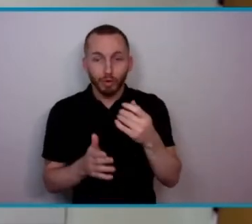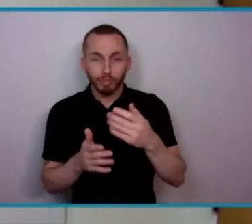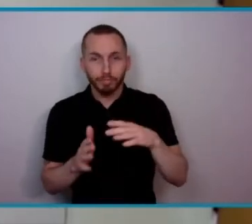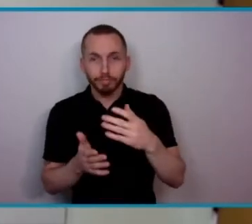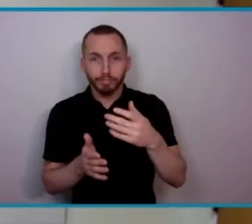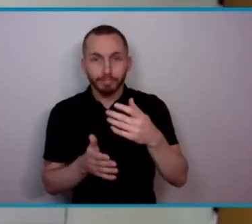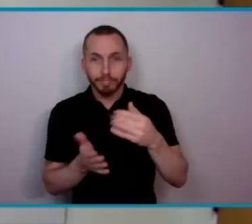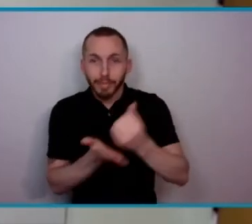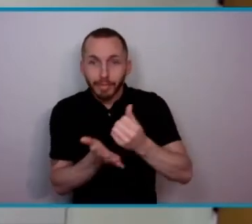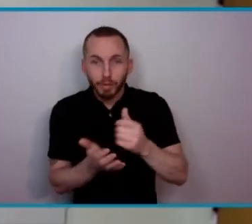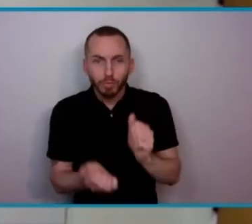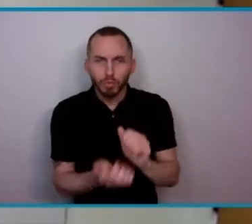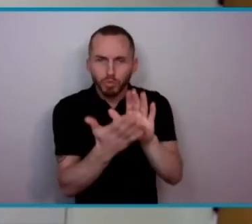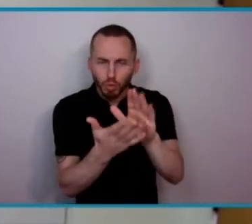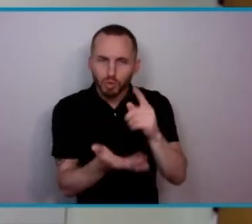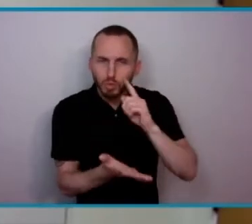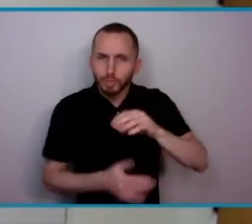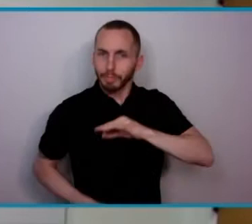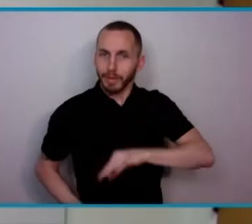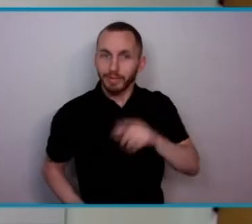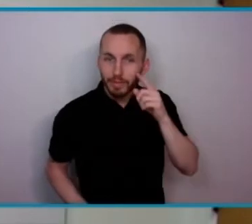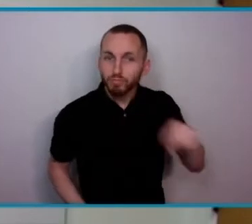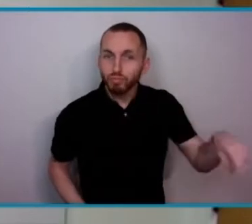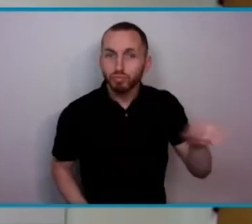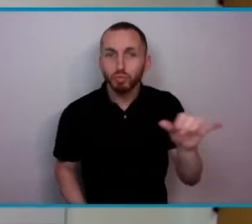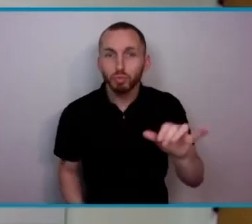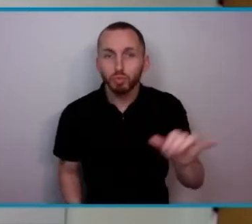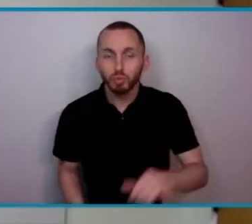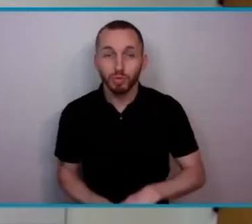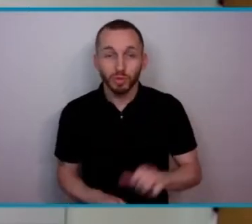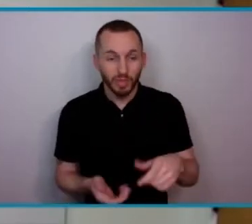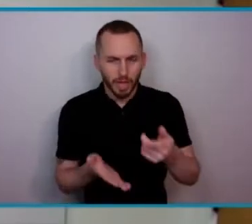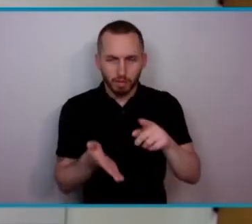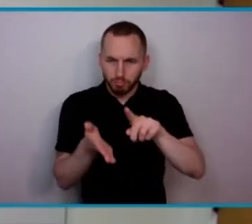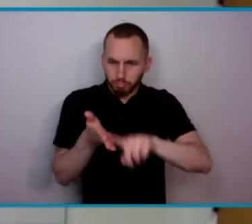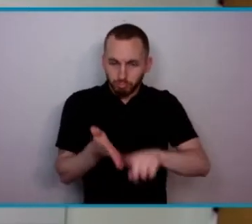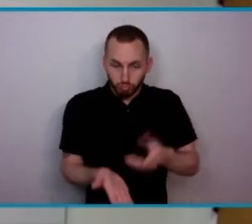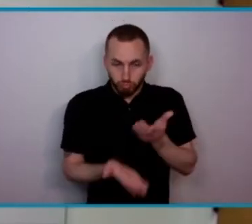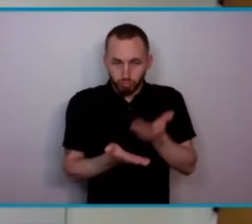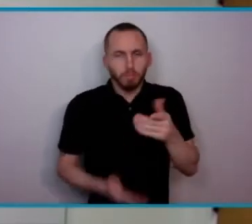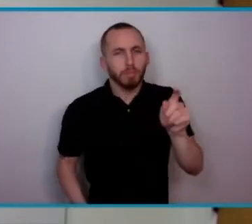So as Dr. Chatterjee said, and I want to echo, I think the opportunity here is for the development